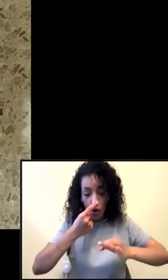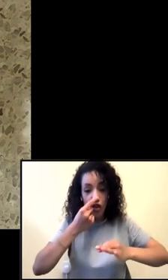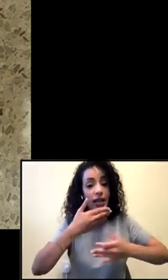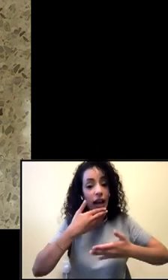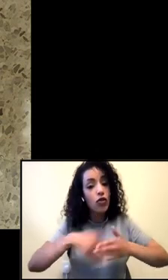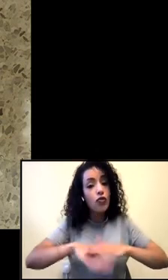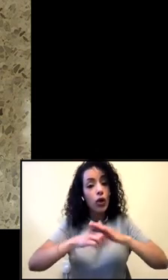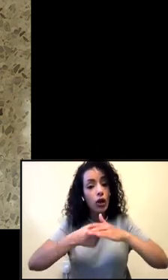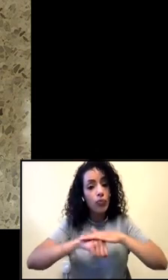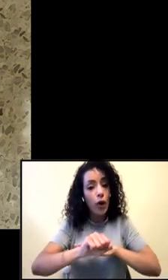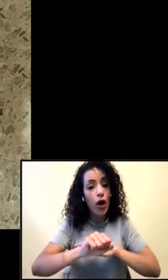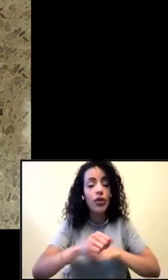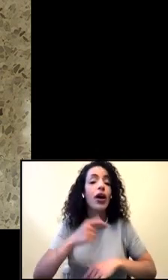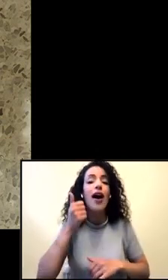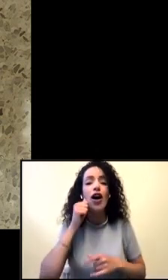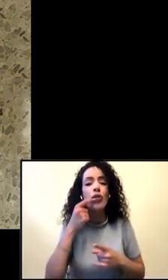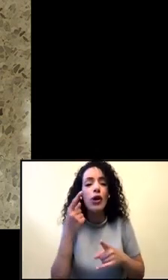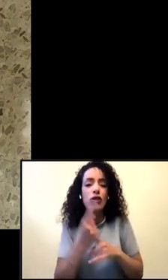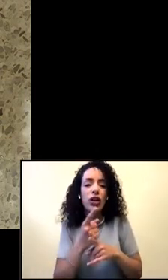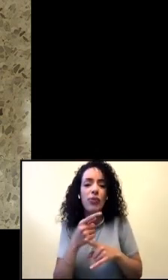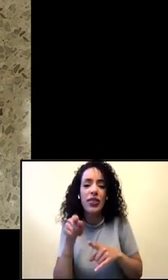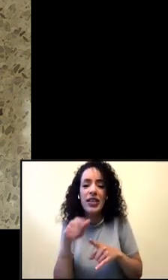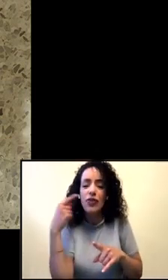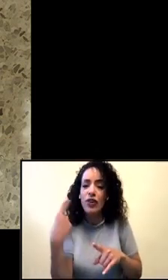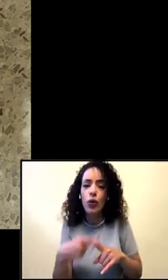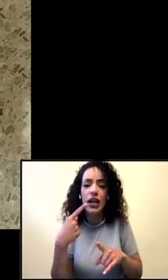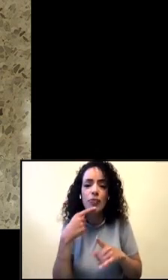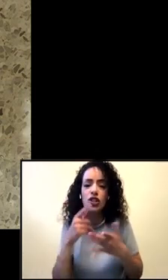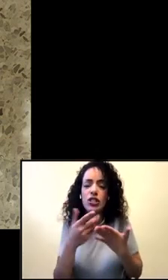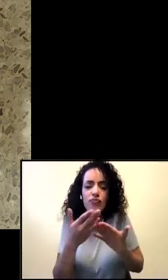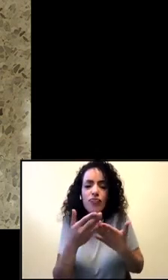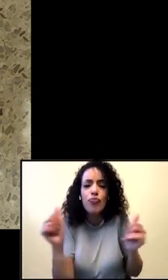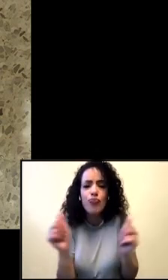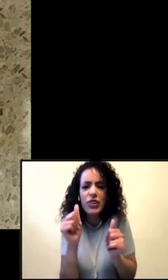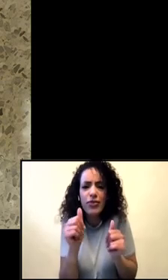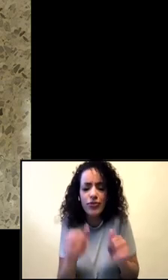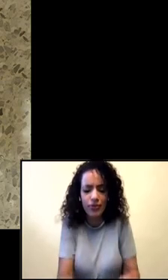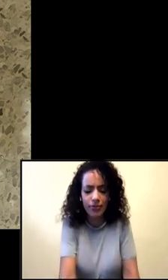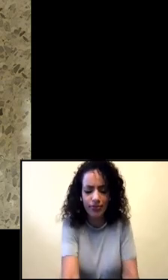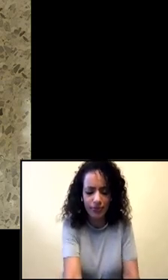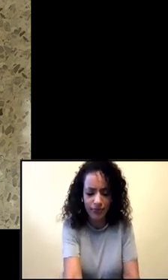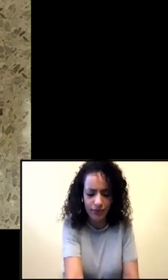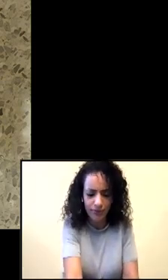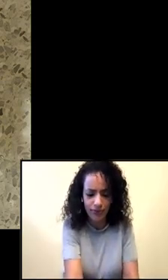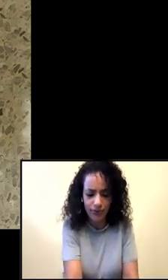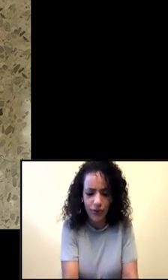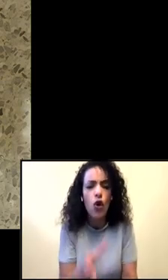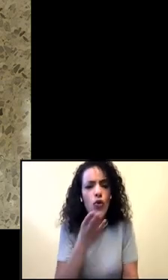this really quickly but it's just to give you a snapshot, objects of utility of course you know if